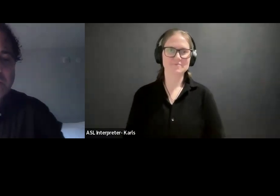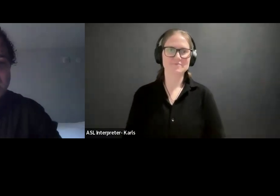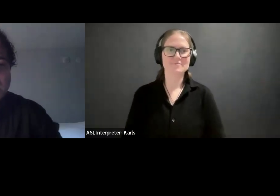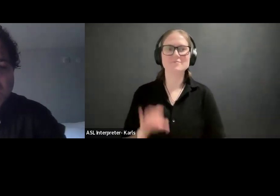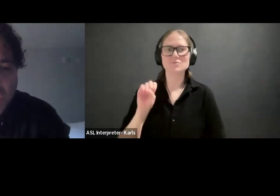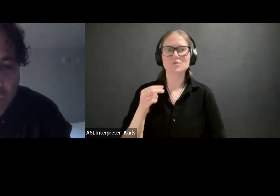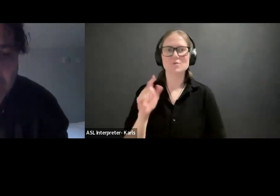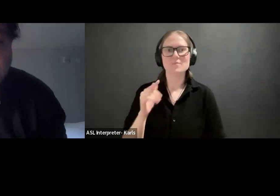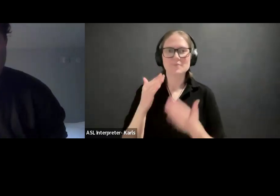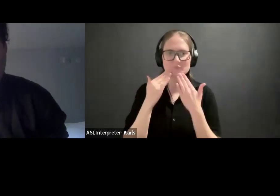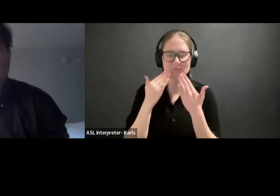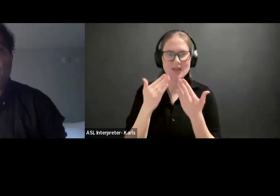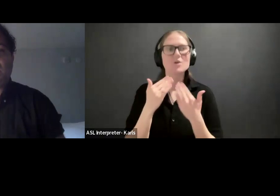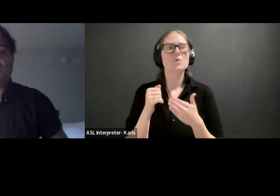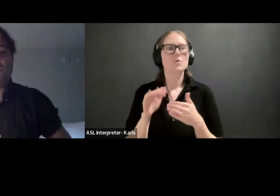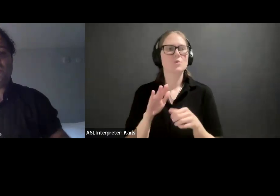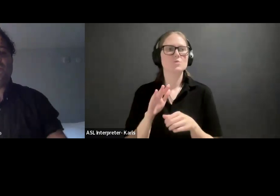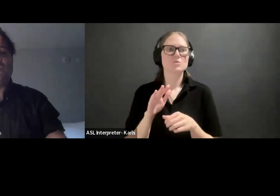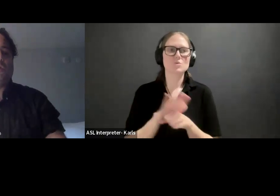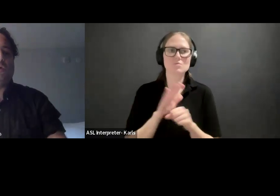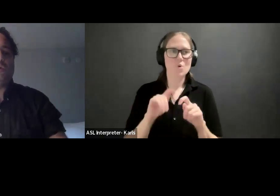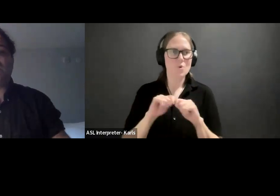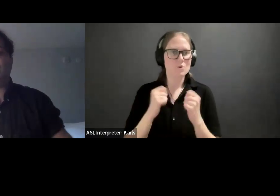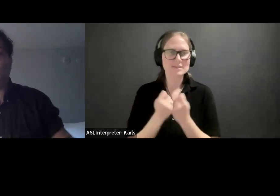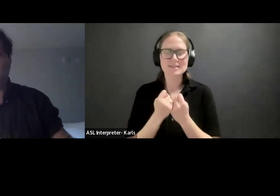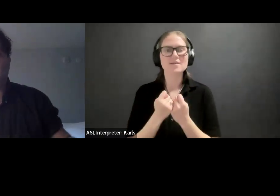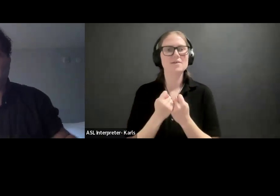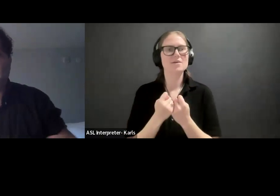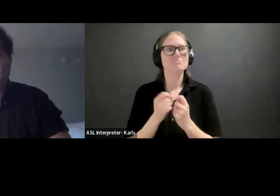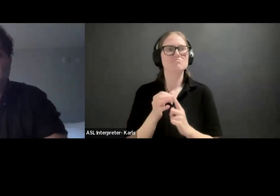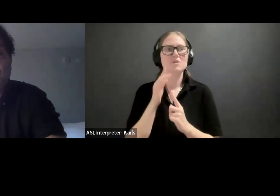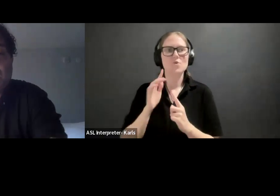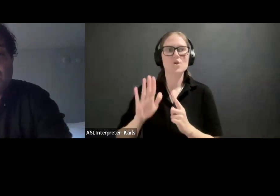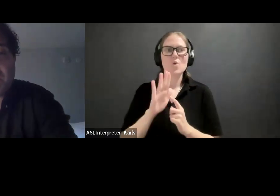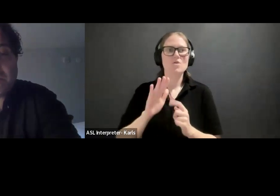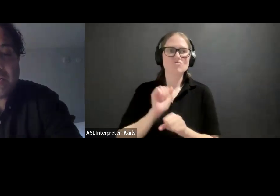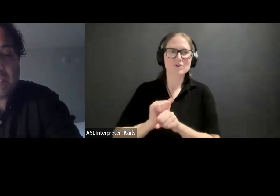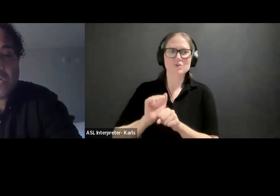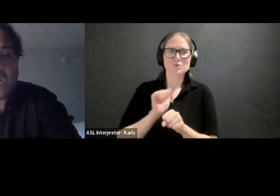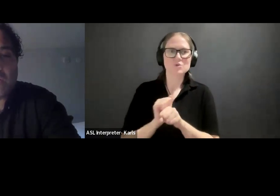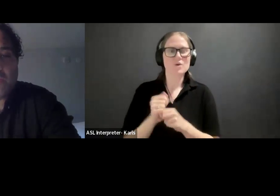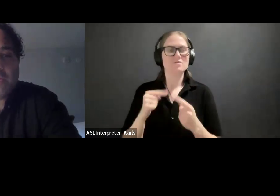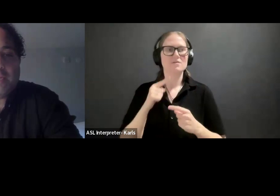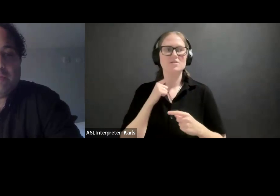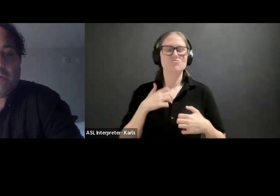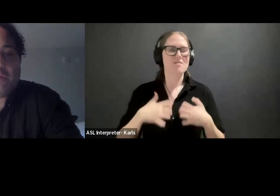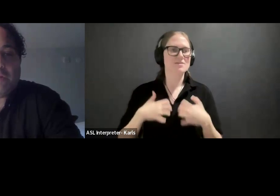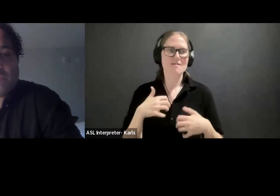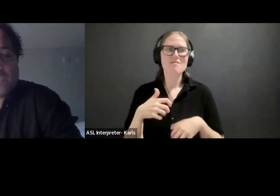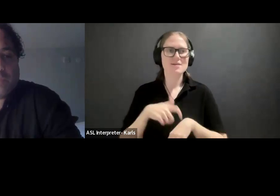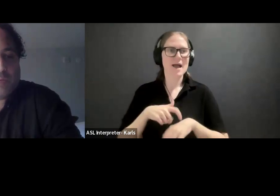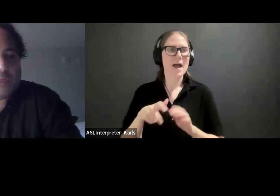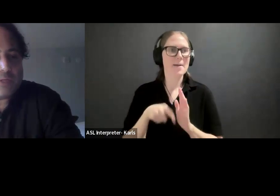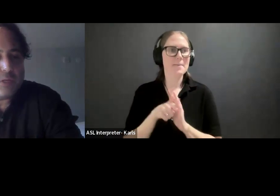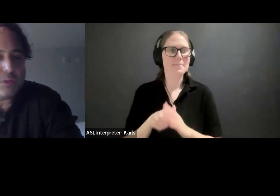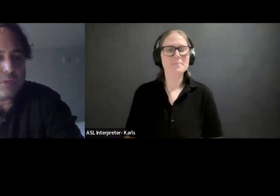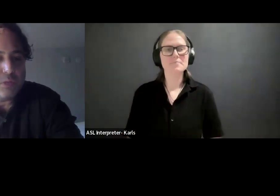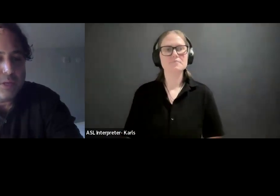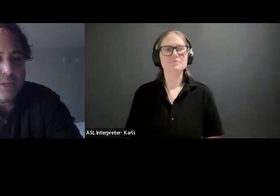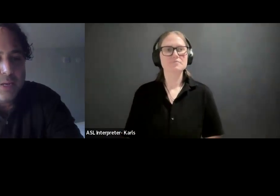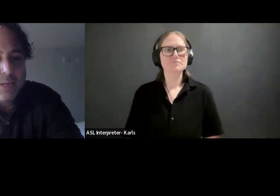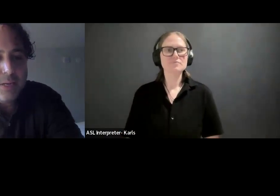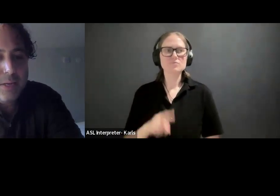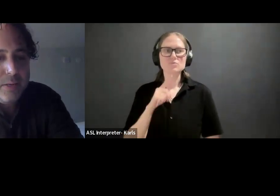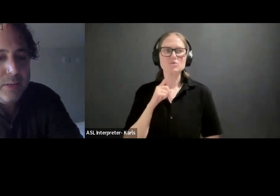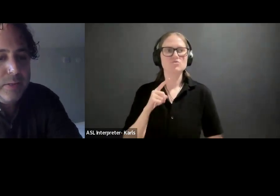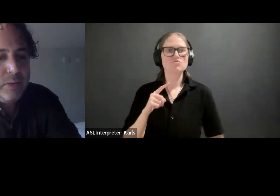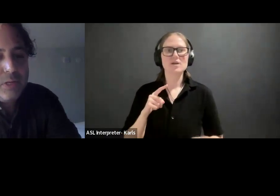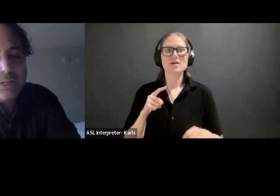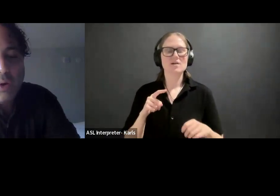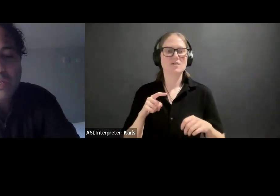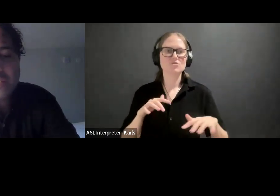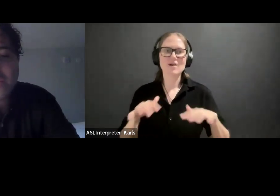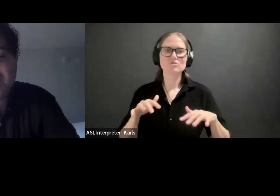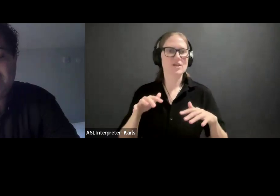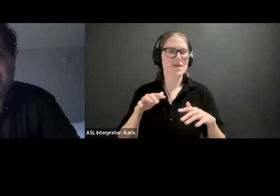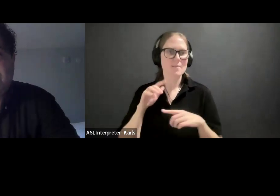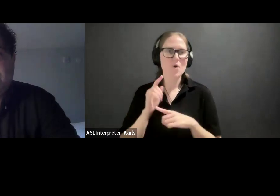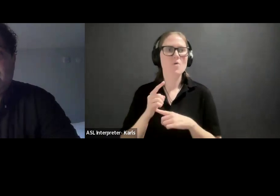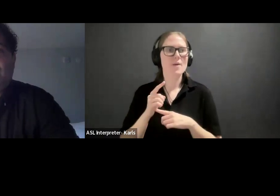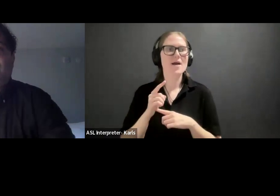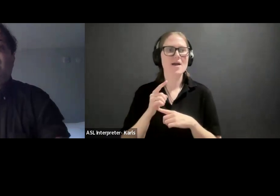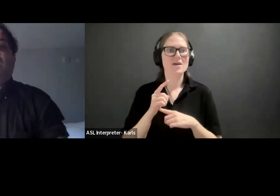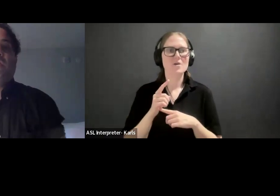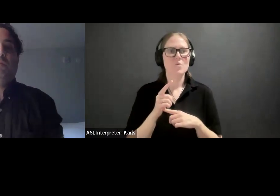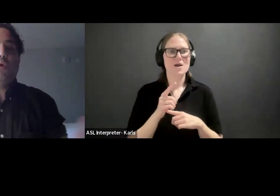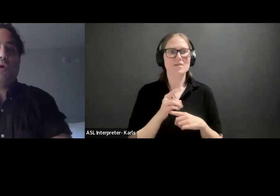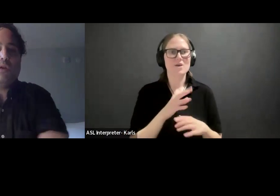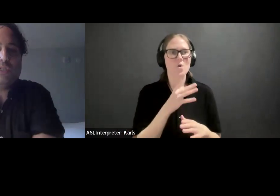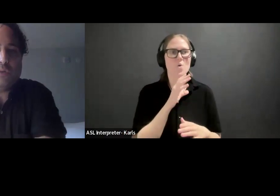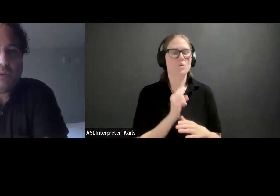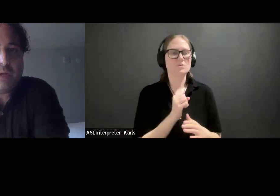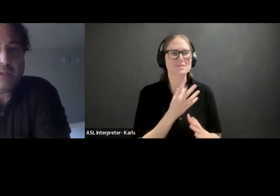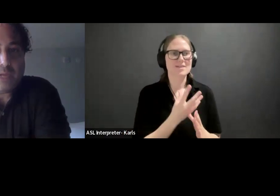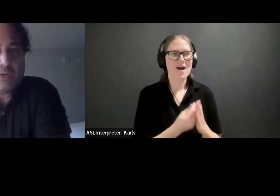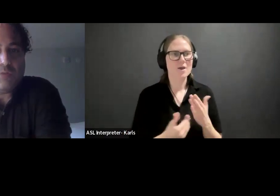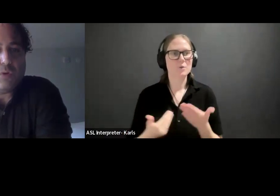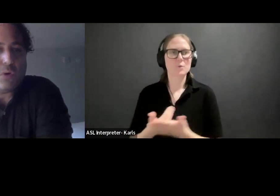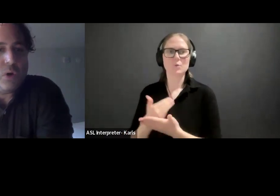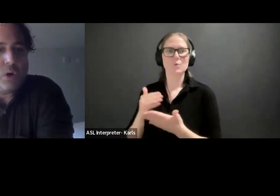Thanks to Matt and the entire class team, especially for your rigorous work during this very unsettling time, very Grantian moment, you know, then the old is dying and then you cannot yet be born. So, I mean, thank you for.